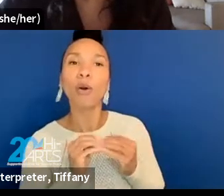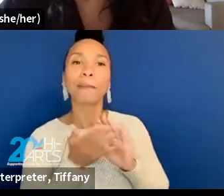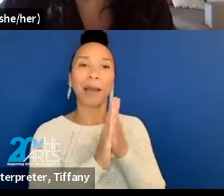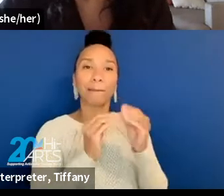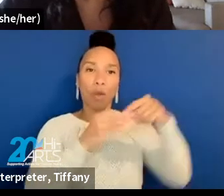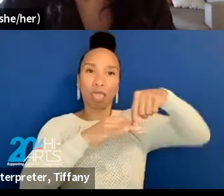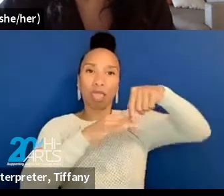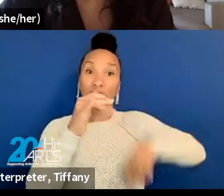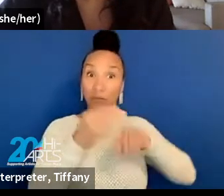Kirya Traber (she/her): that's incredible this is.